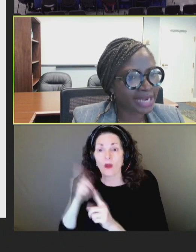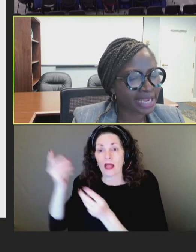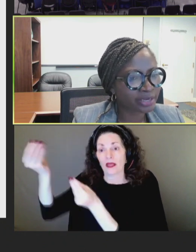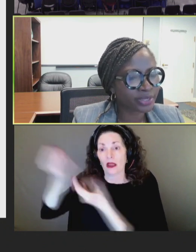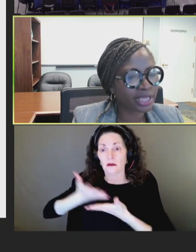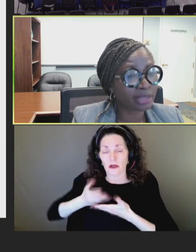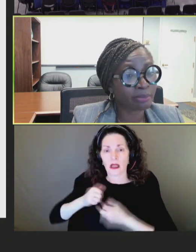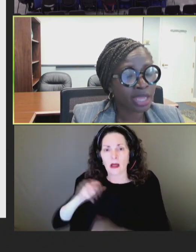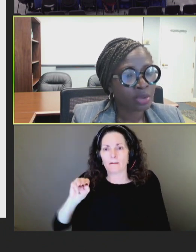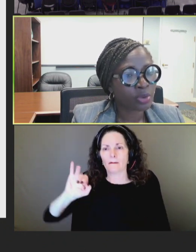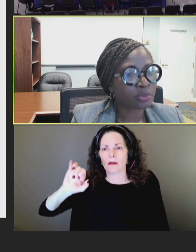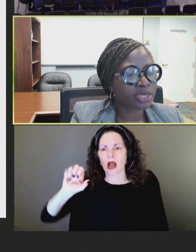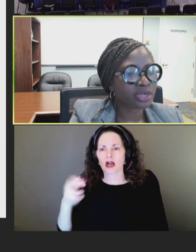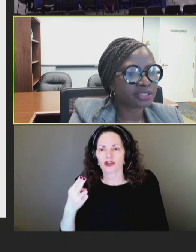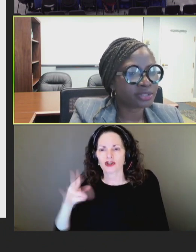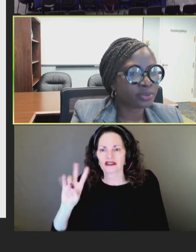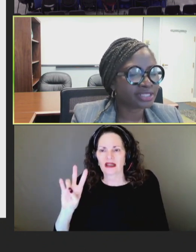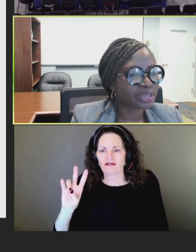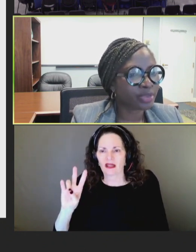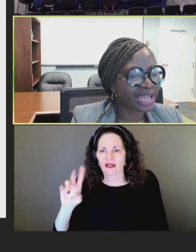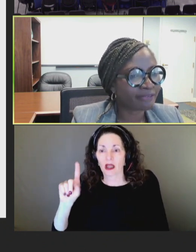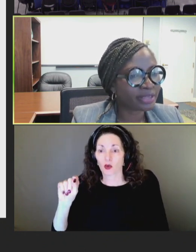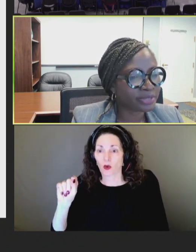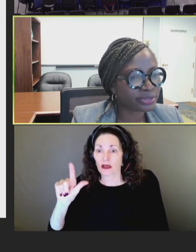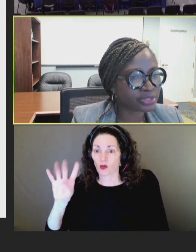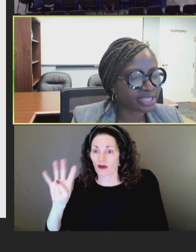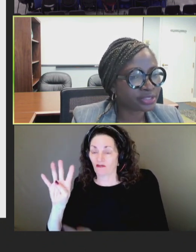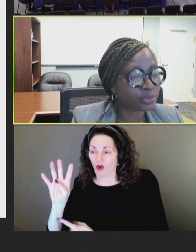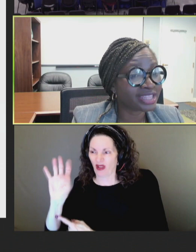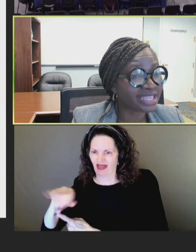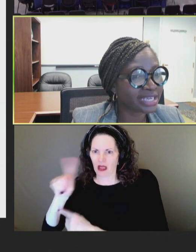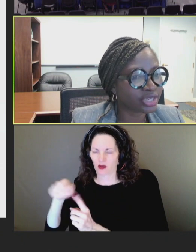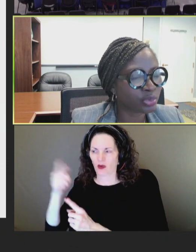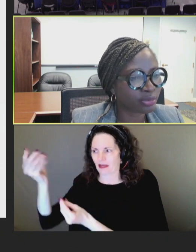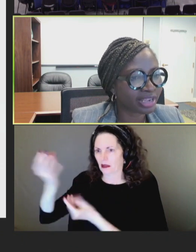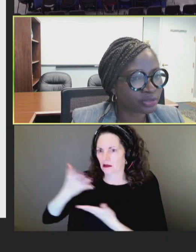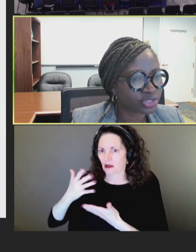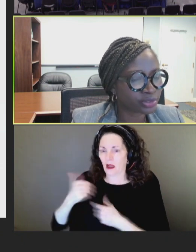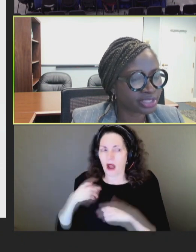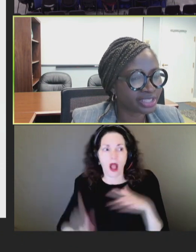at 9:00 p.m., when we got this notice that we have a measles case within a new arrival shelter.